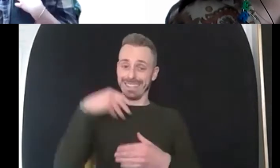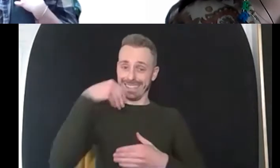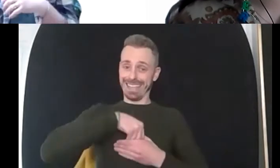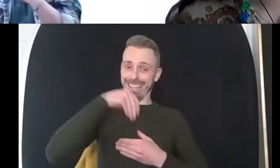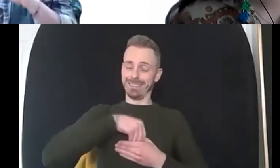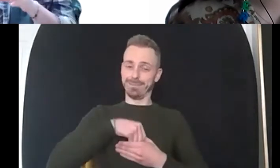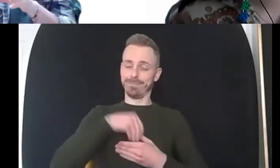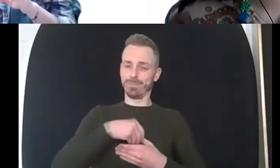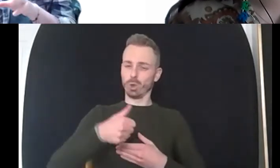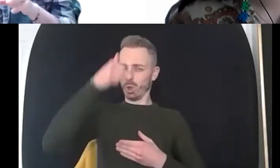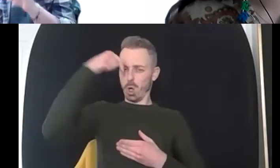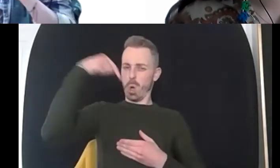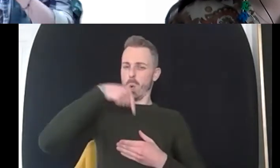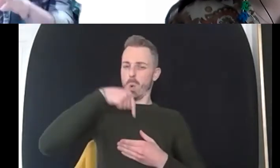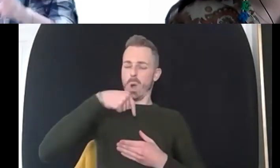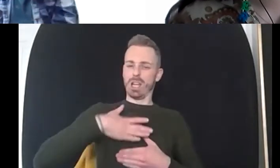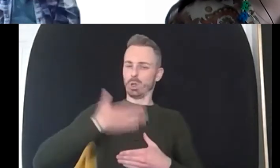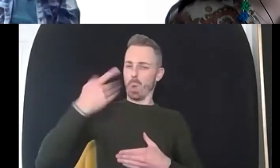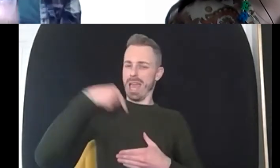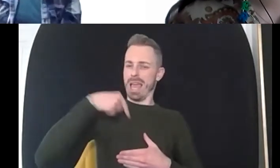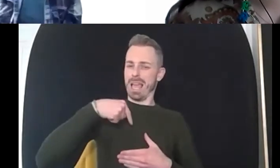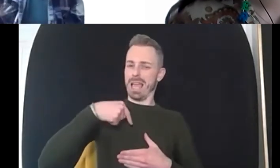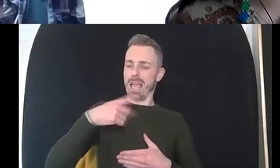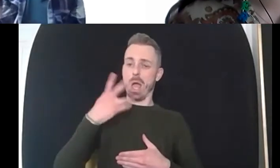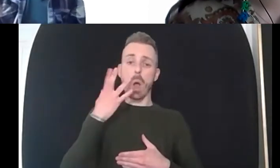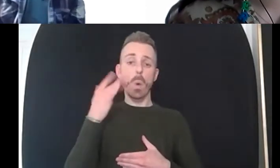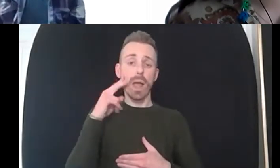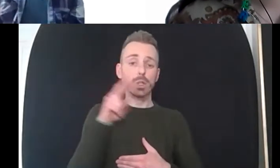you find in someone else and when you found it in them you can reject it by being